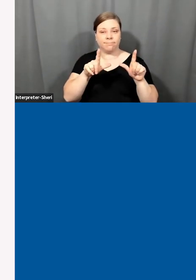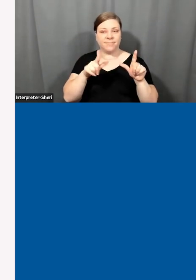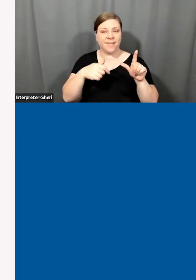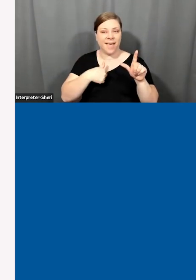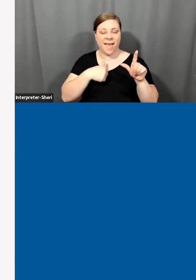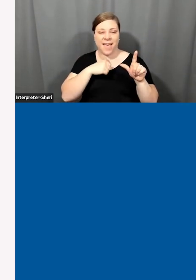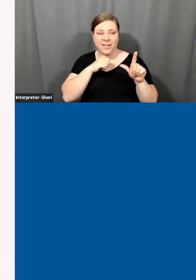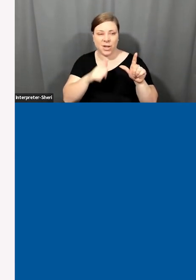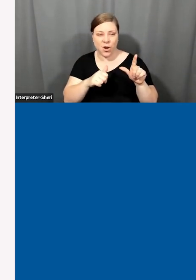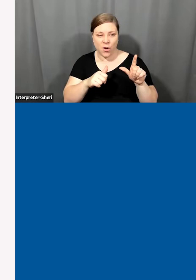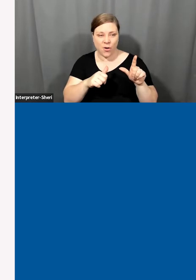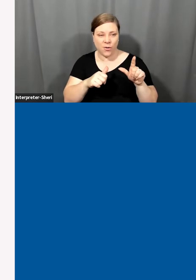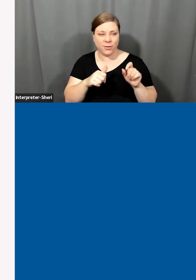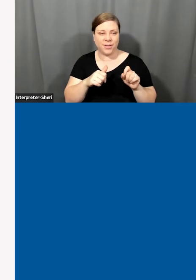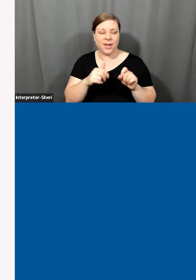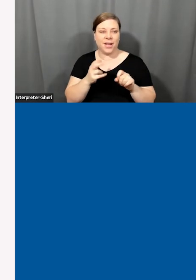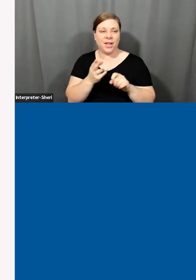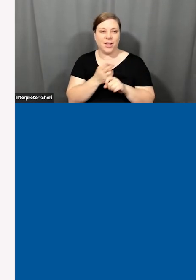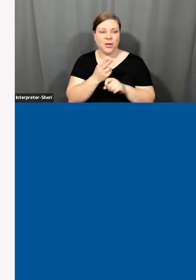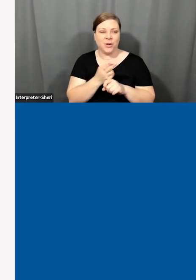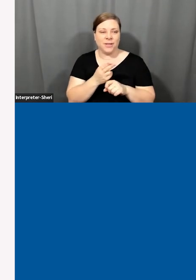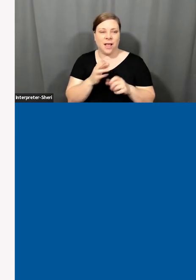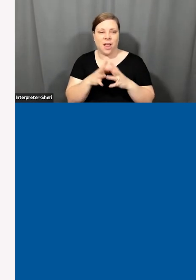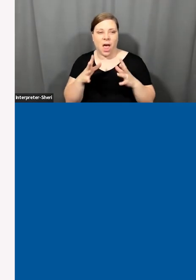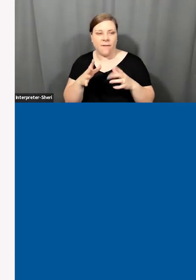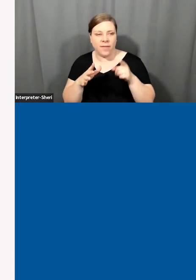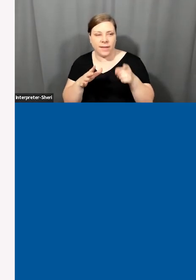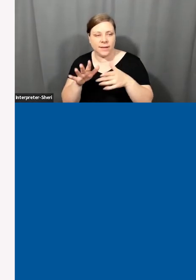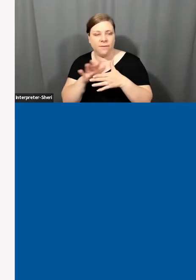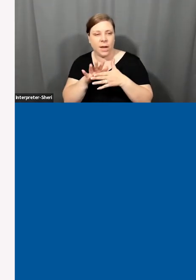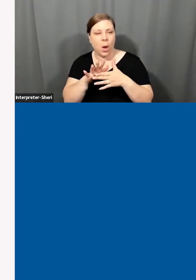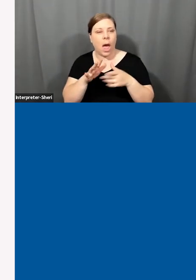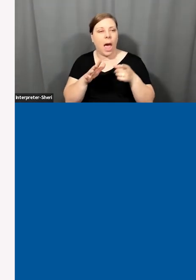I use the file export options. I've highlighted text, subtitles, and video.